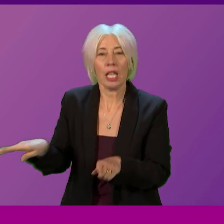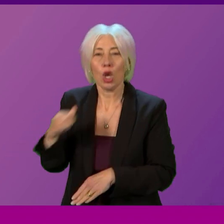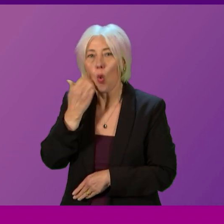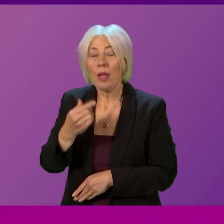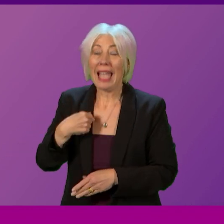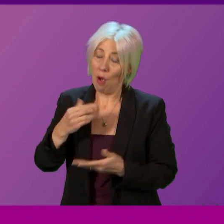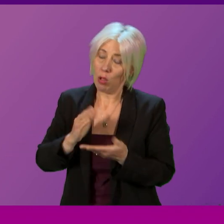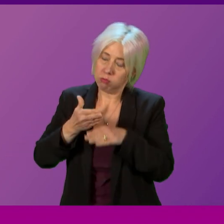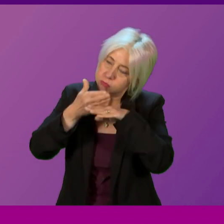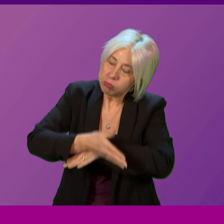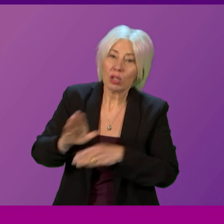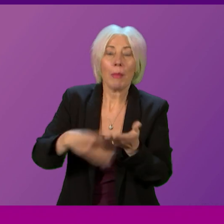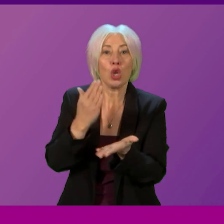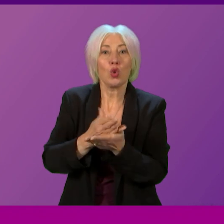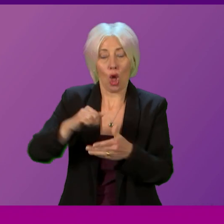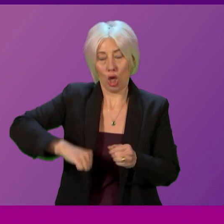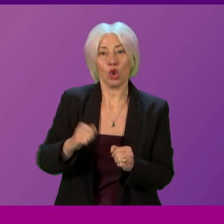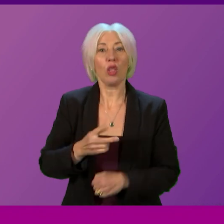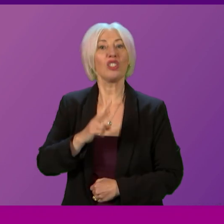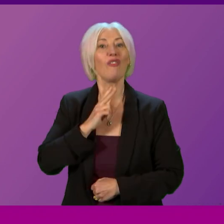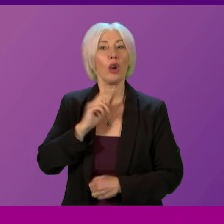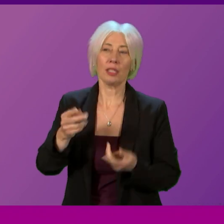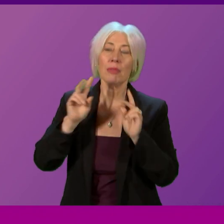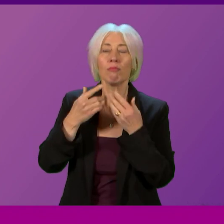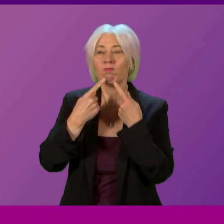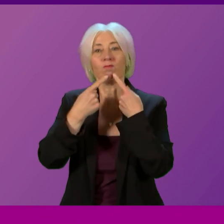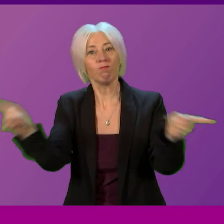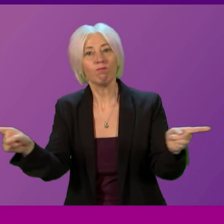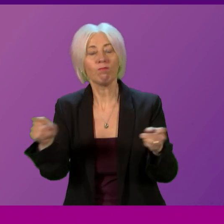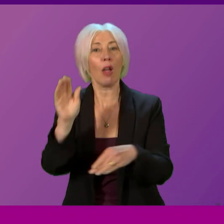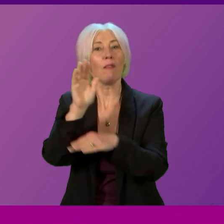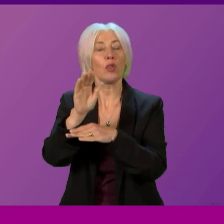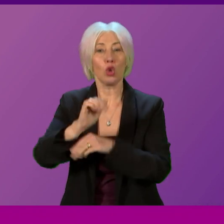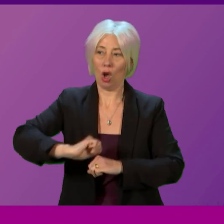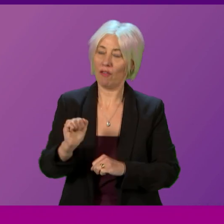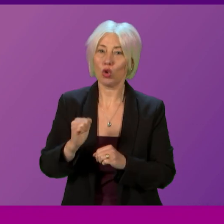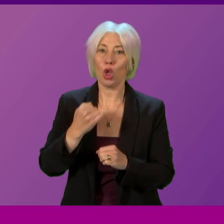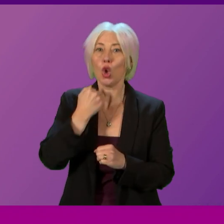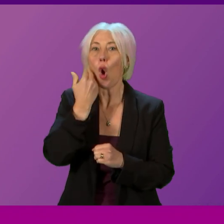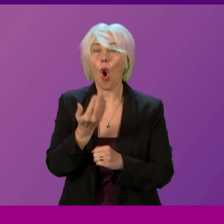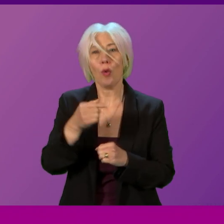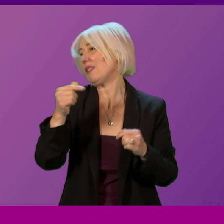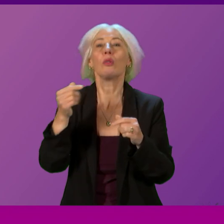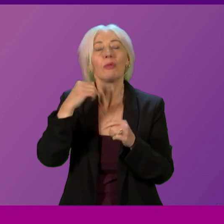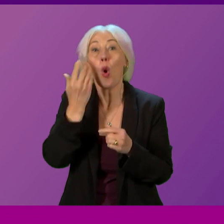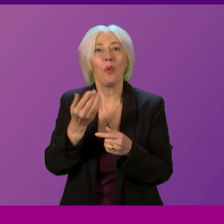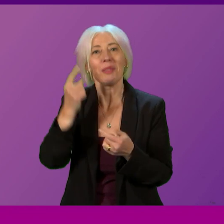ensure that Scotland’s voice is heard and that the future of Scotland is always in Scotland’s